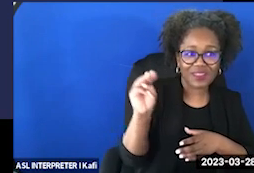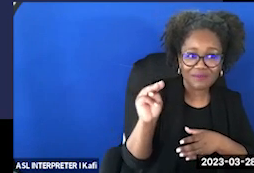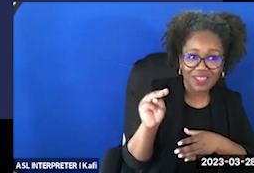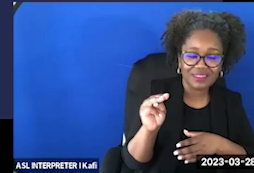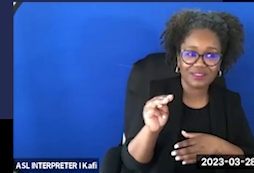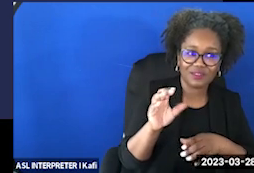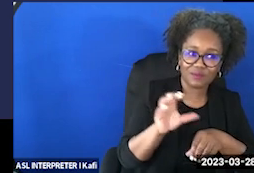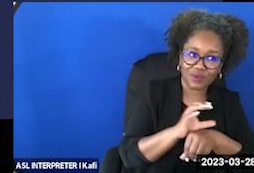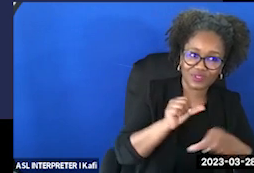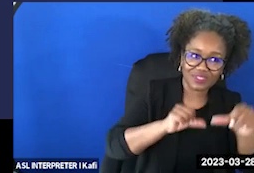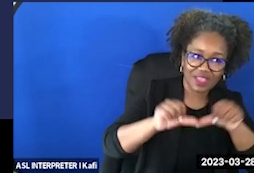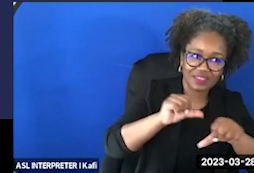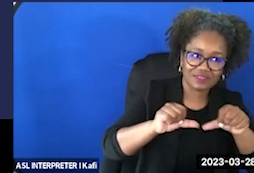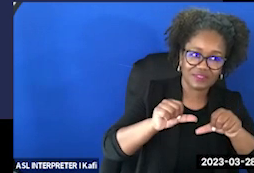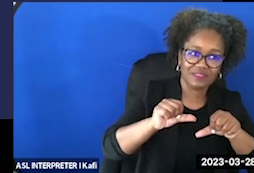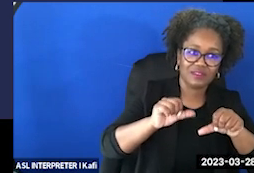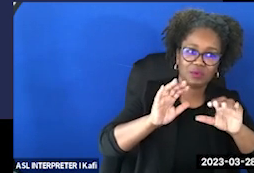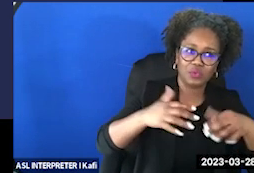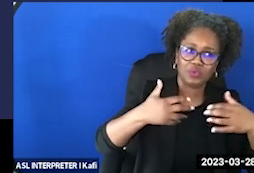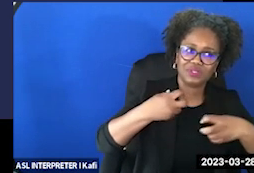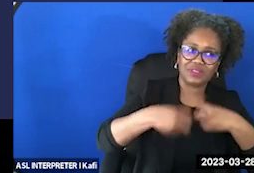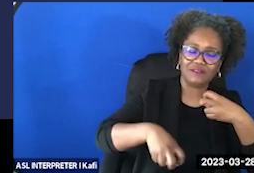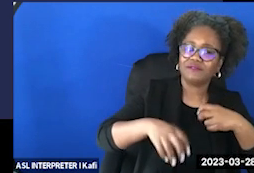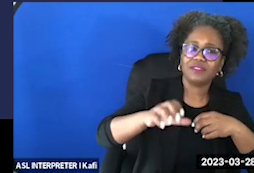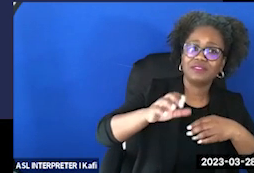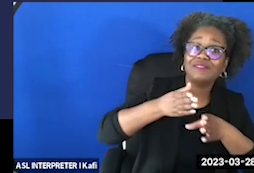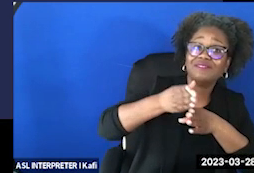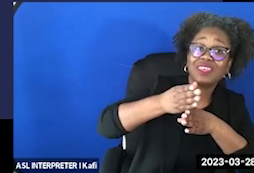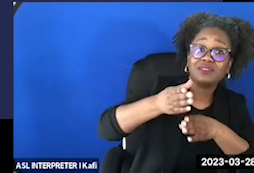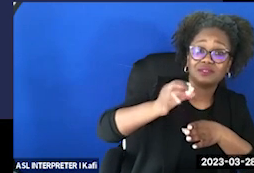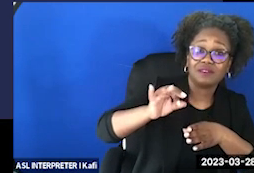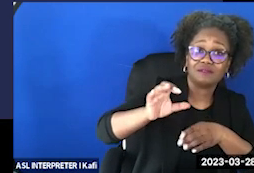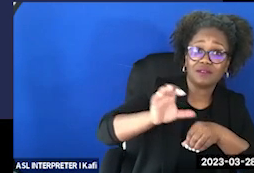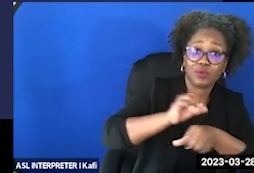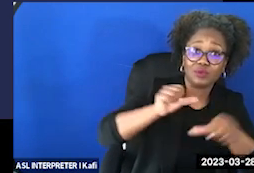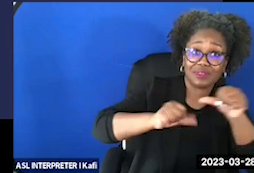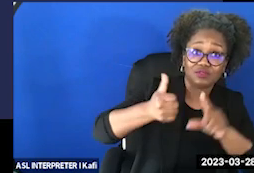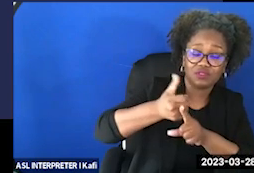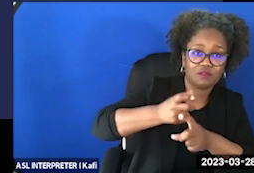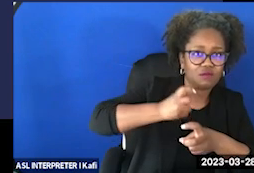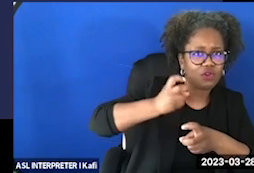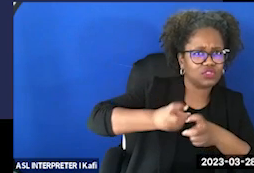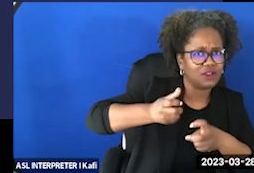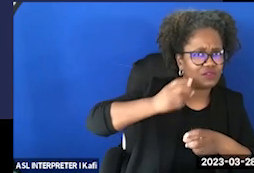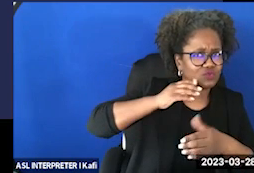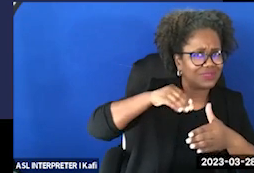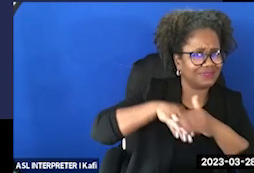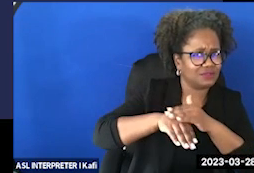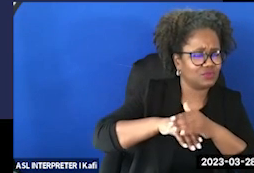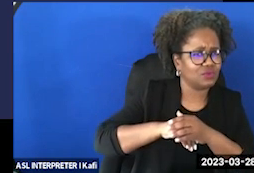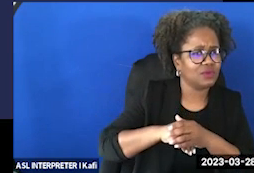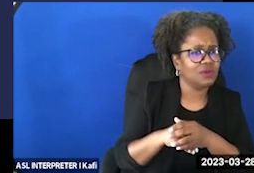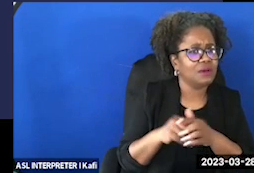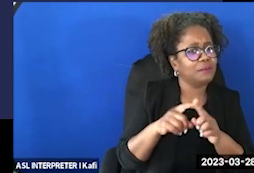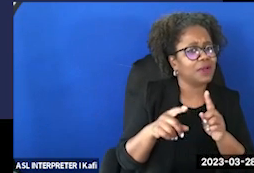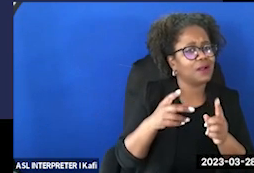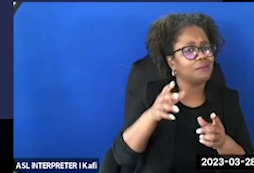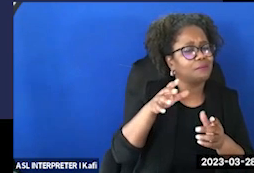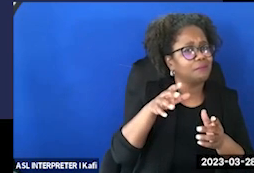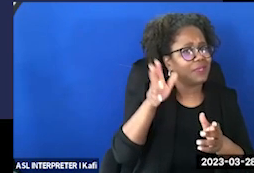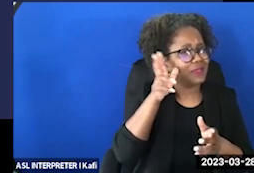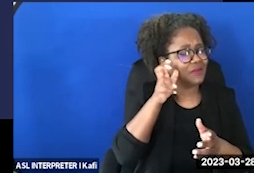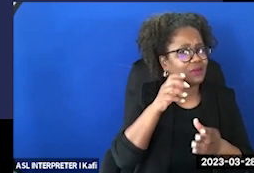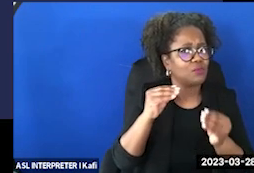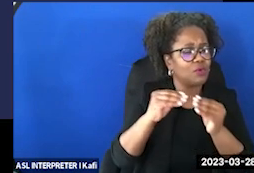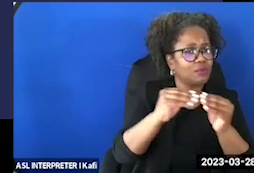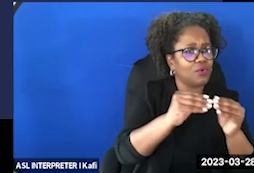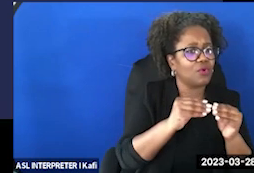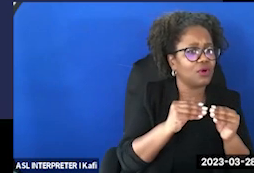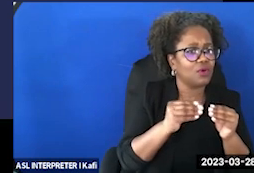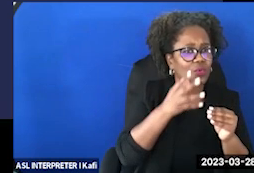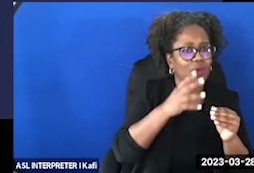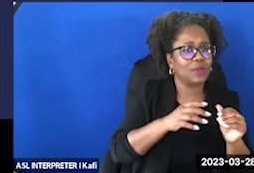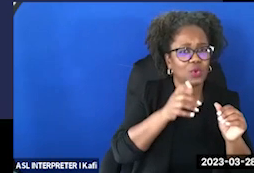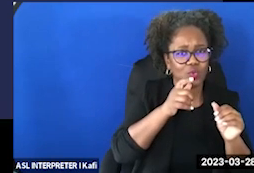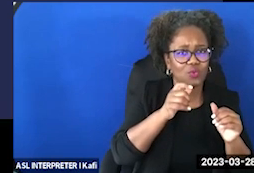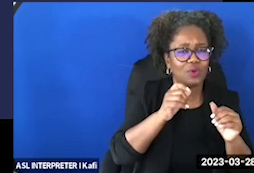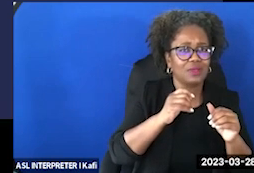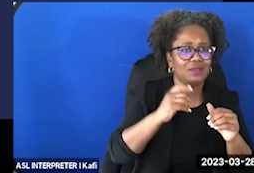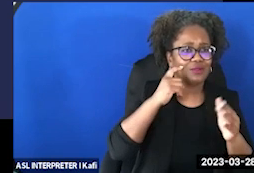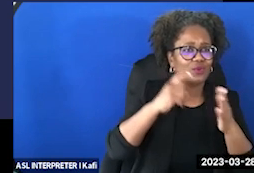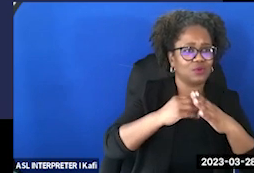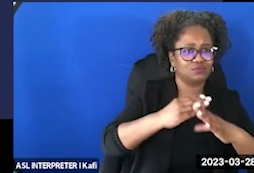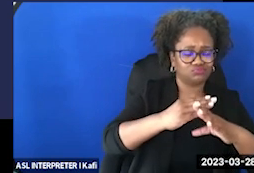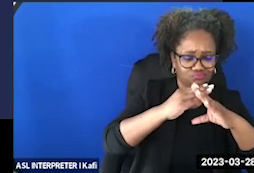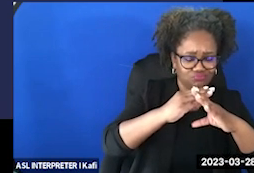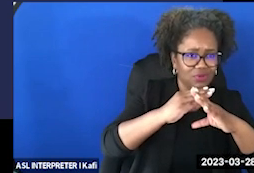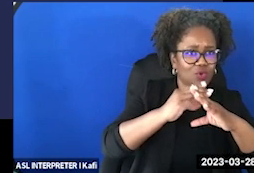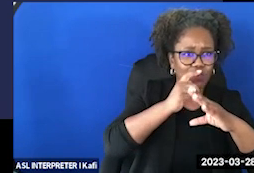Debbie Stine, Science & Technology Policy Academy: and I've heard other stories about particular institutions who are who are able to kind of break those thresholds and increase it. The most famous one for Interrupts groups is you, Nbc. The University of Maryland and Baltimore County.